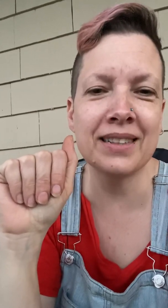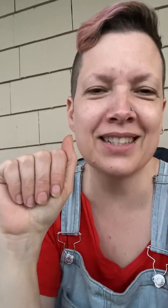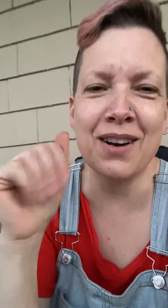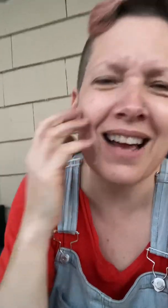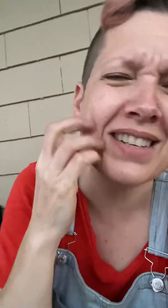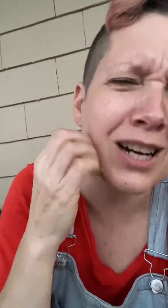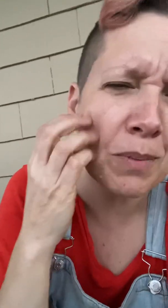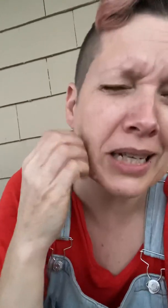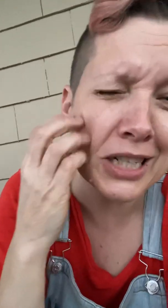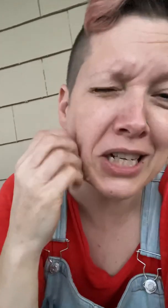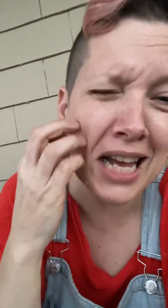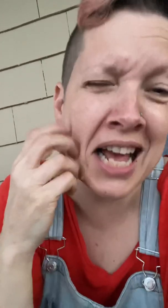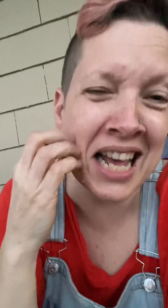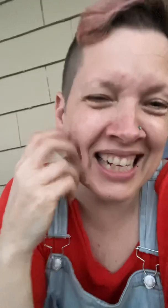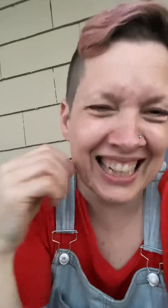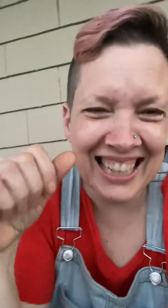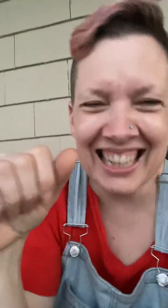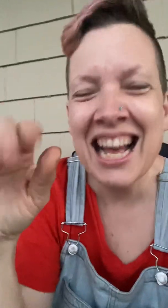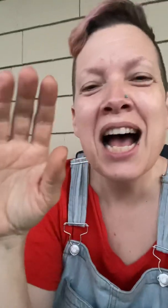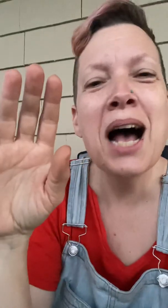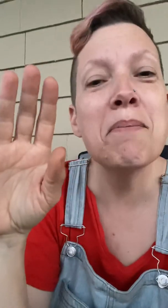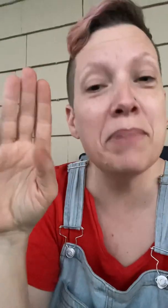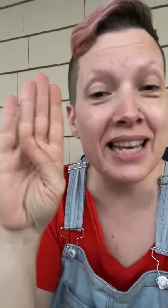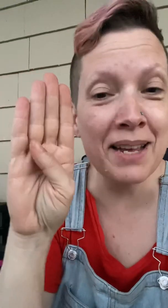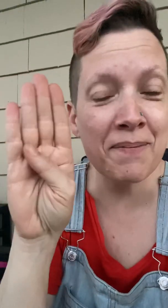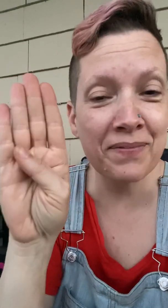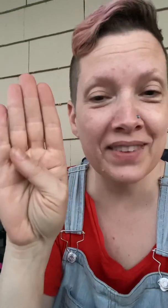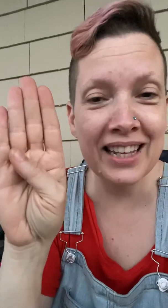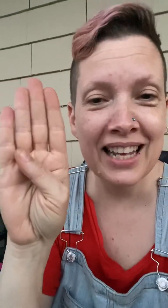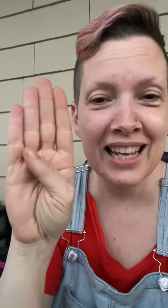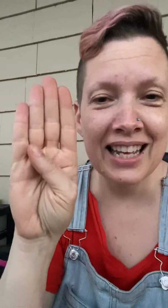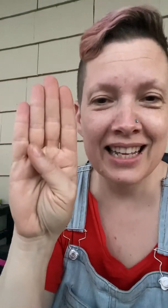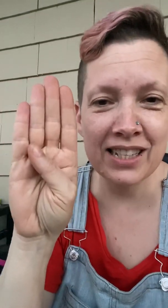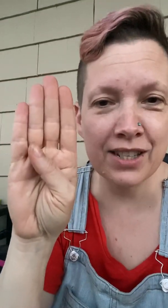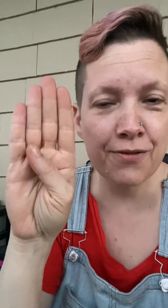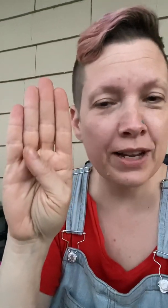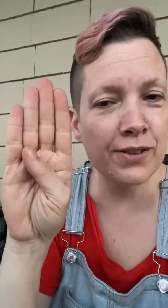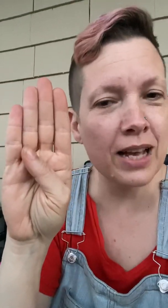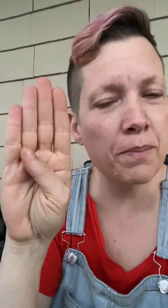Sorry, I have a terrible itch! B is your fingers up